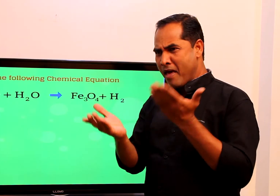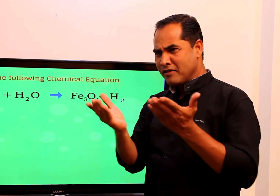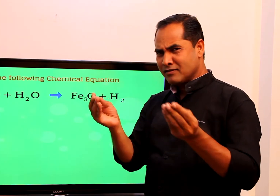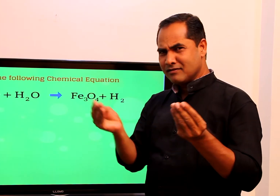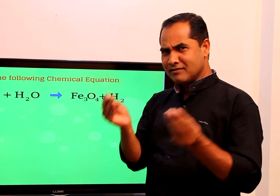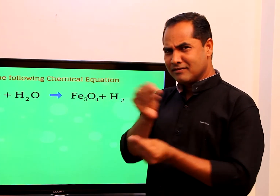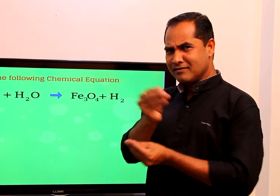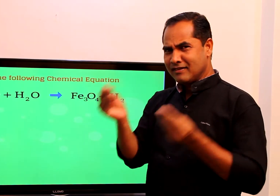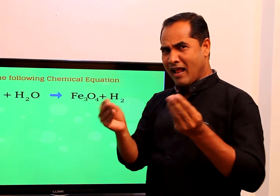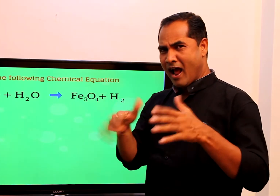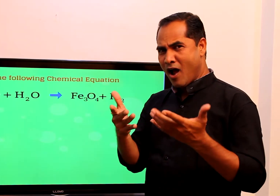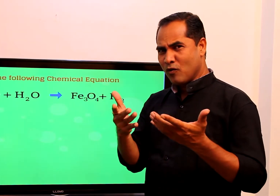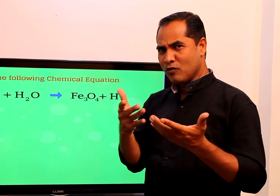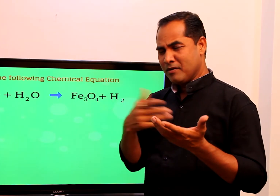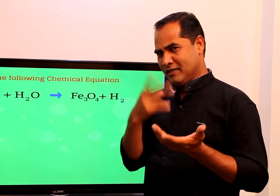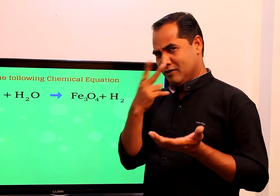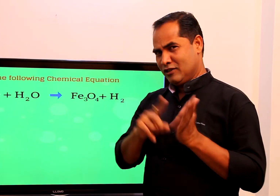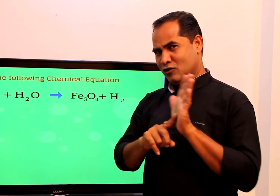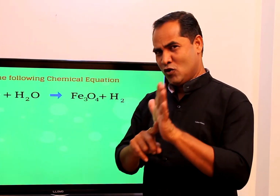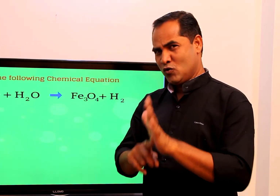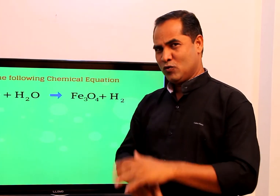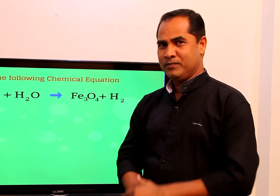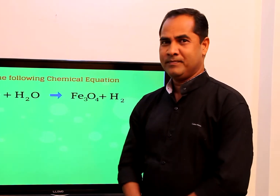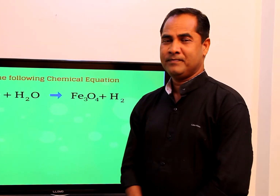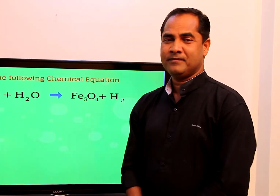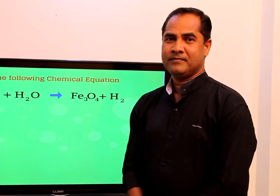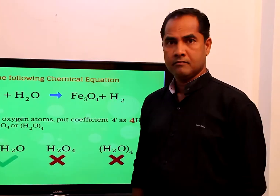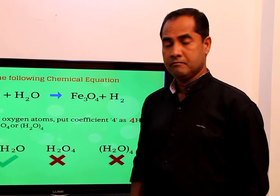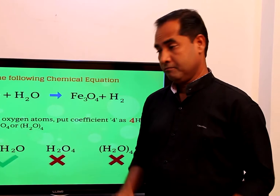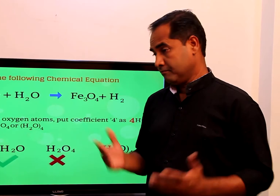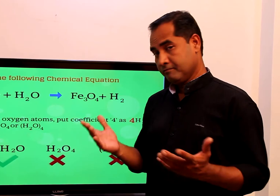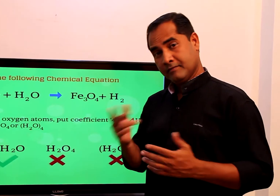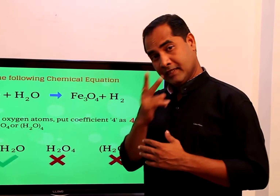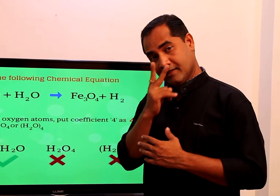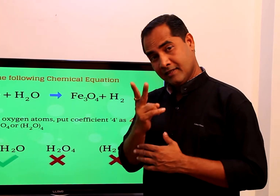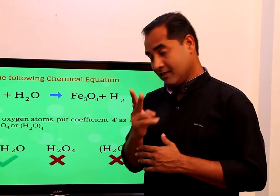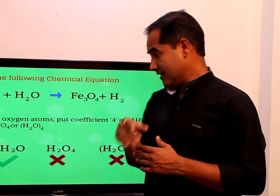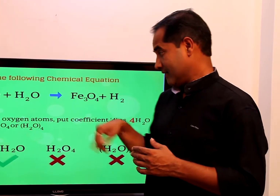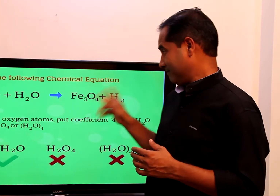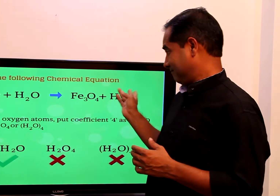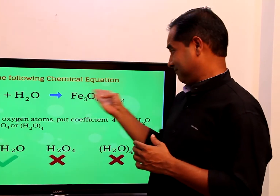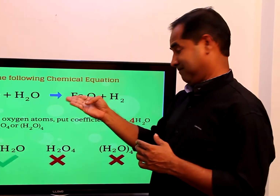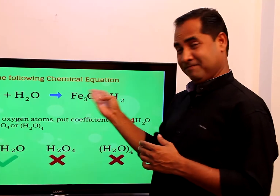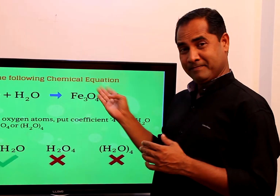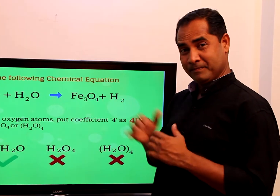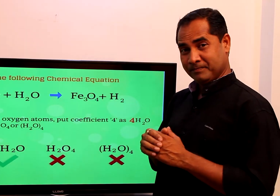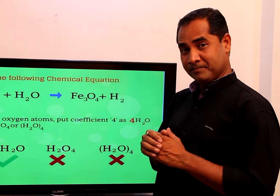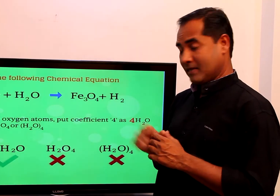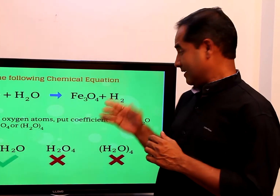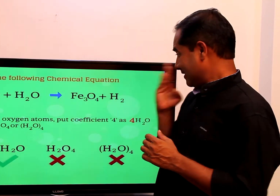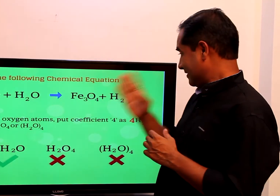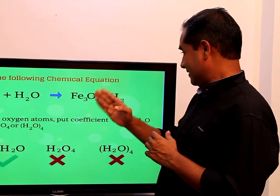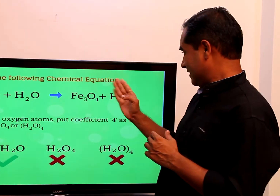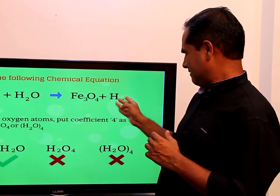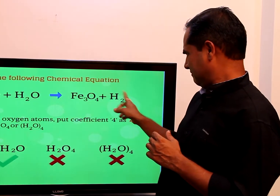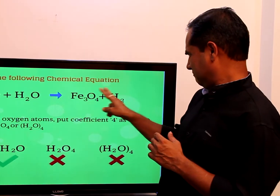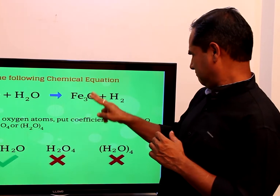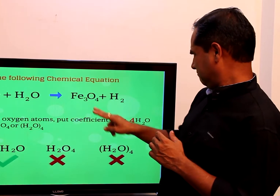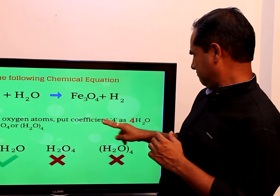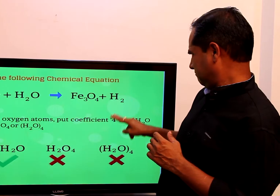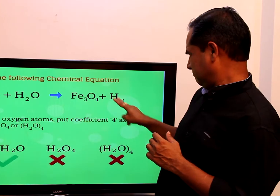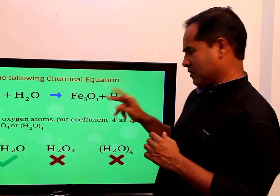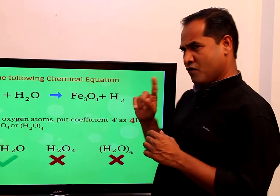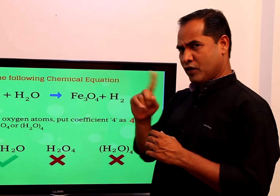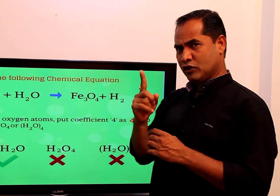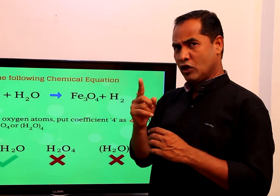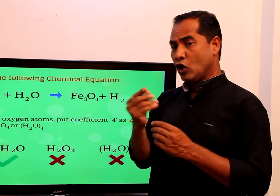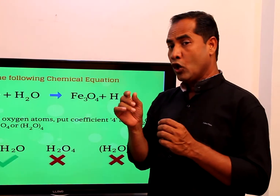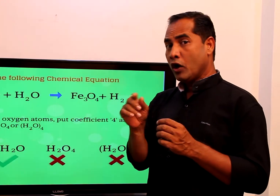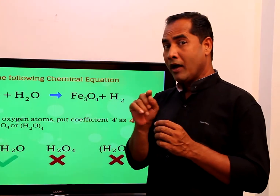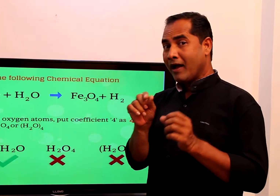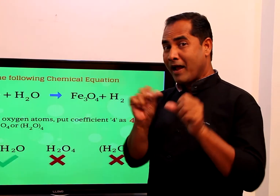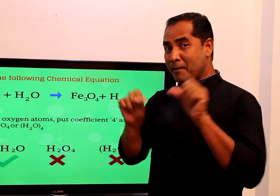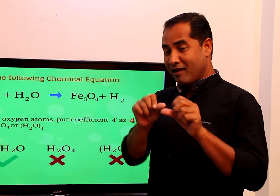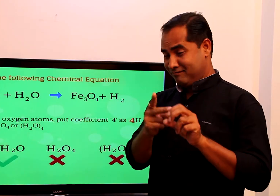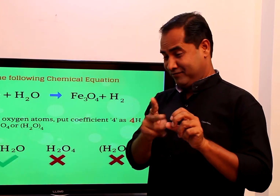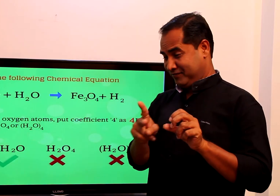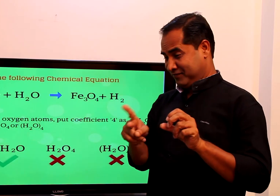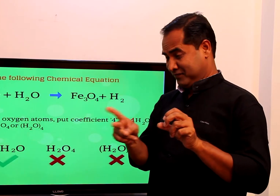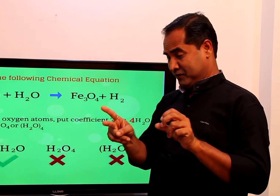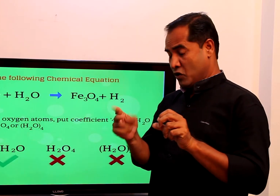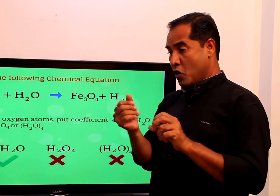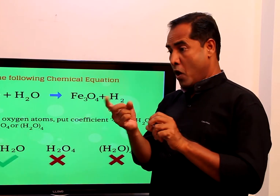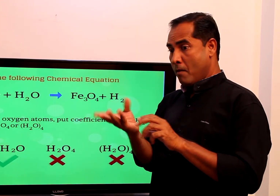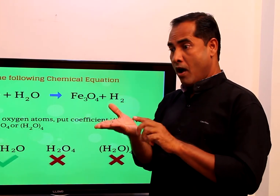balanced. Now, how can we balance this. So first we look at the equation and at the